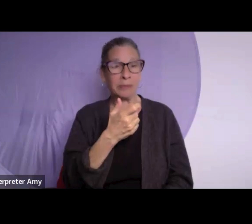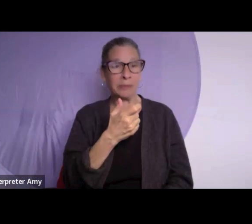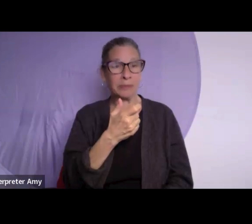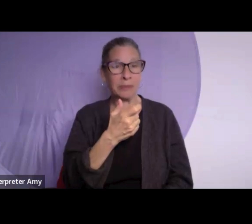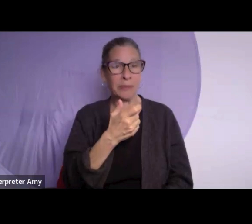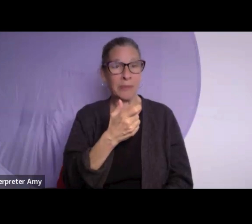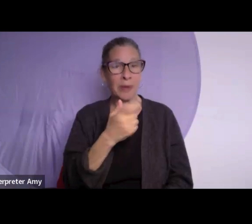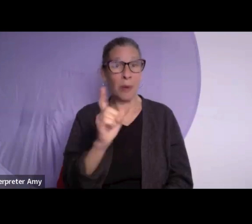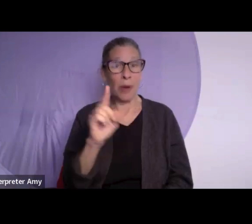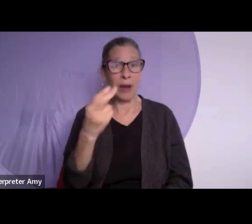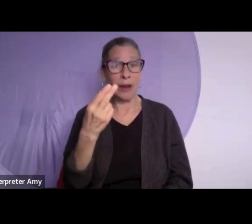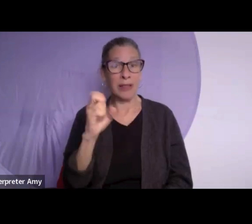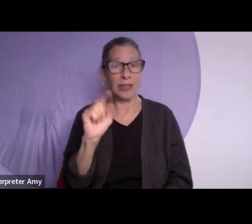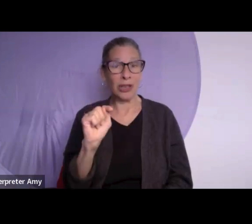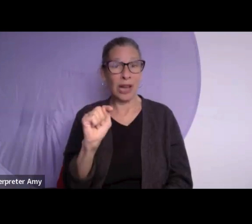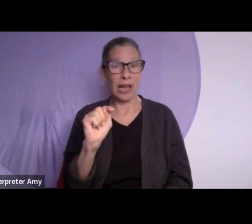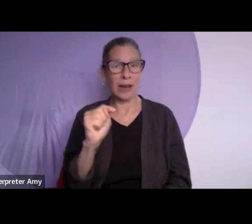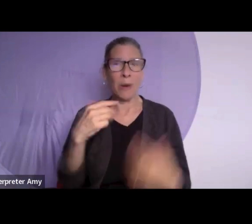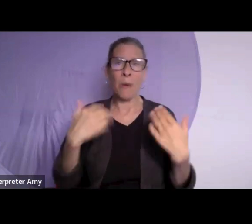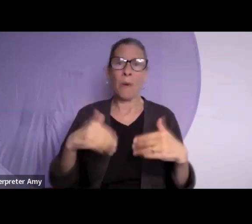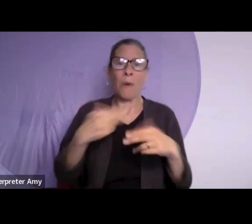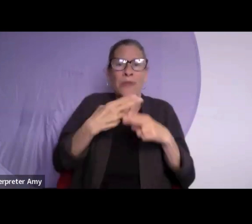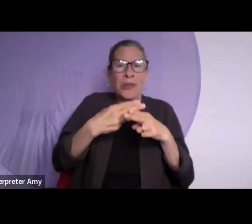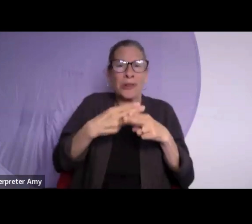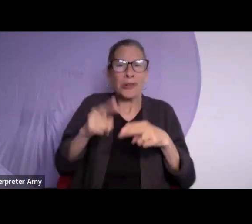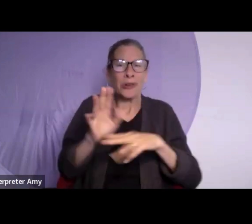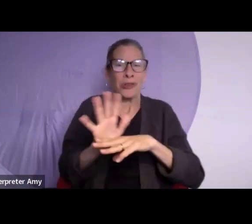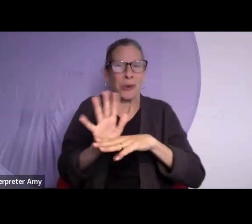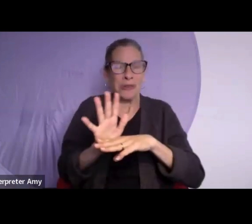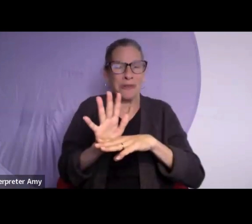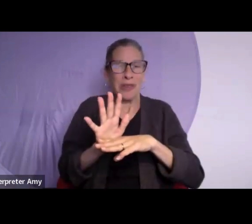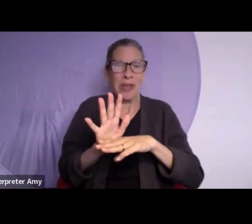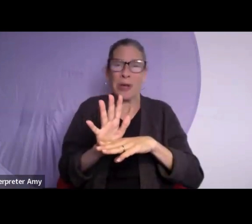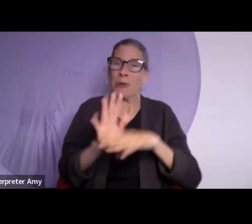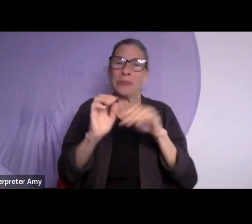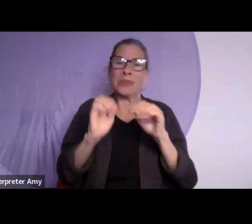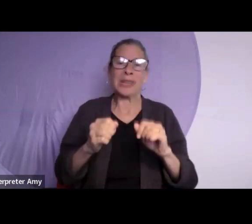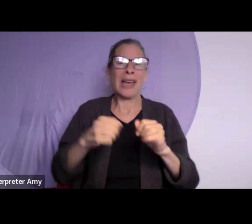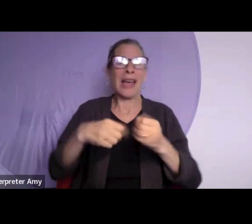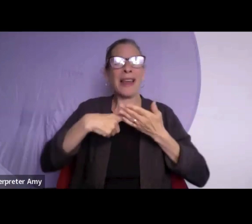And there's so much to say these are short films, and there's so much to say I bring them to organizations, and we can talk